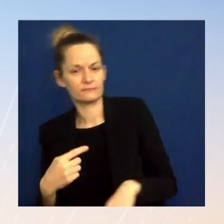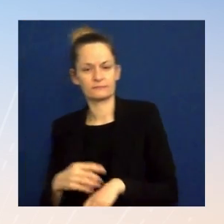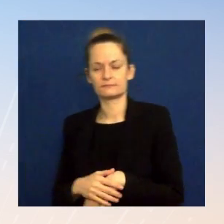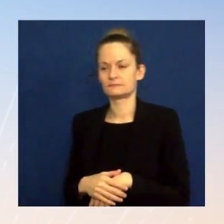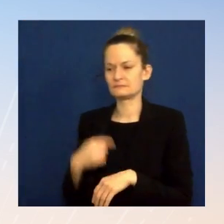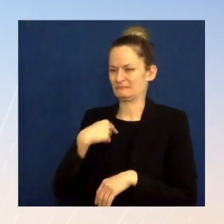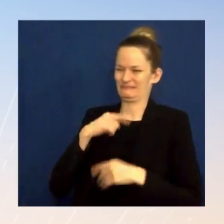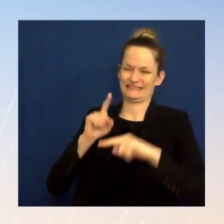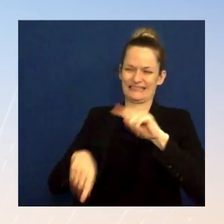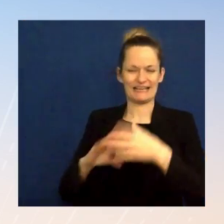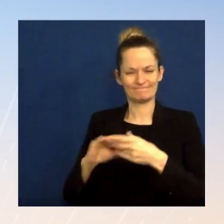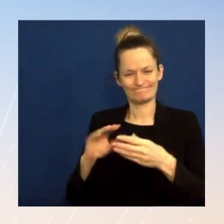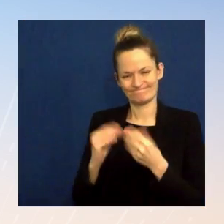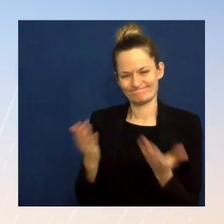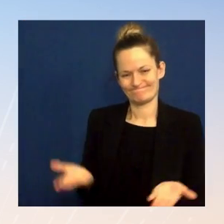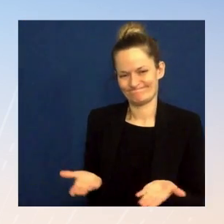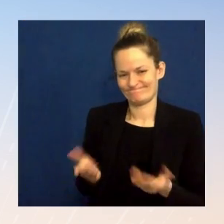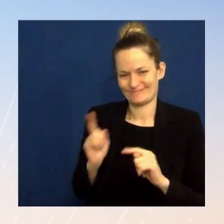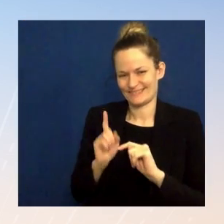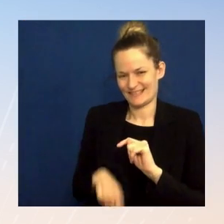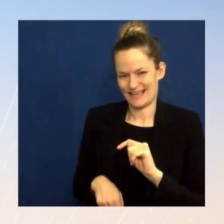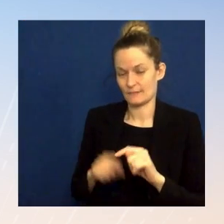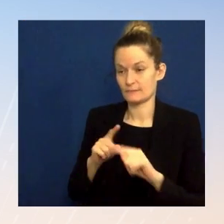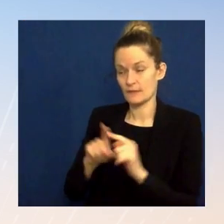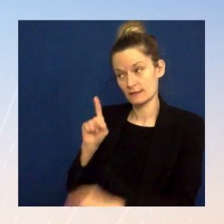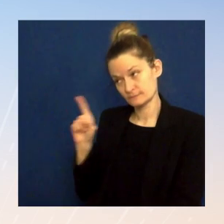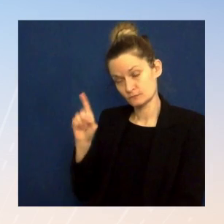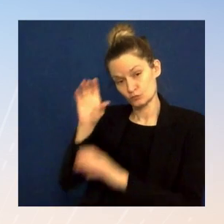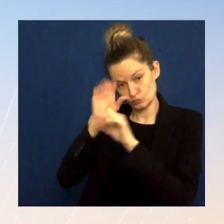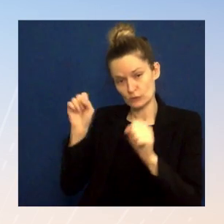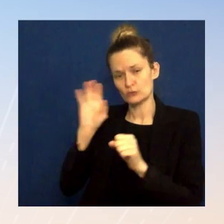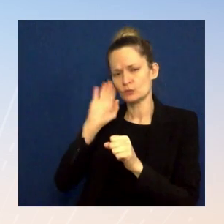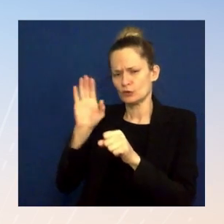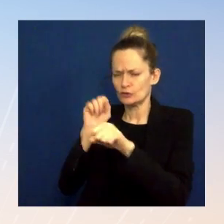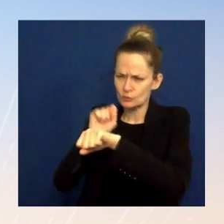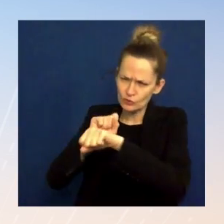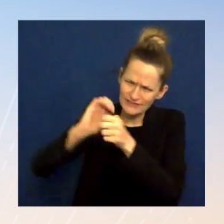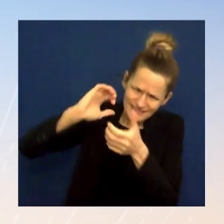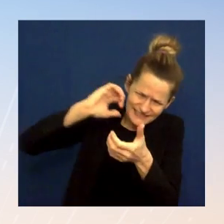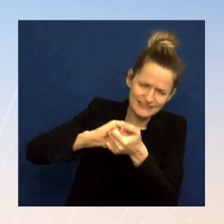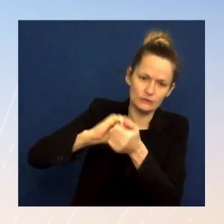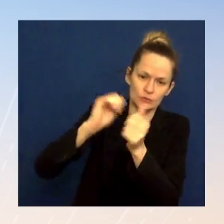with our European partners, particularly with the E3, who are part of the talks,